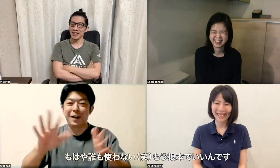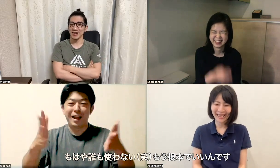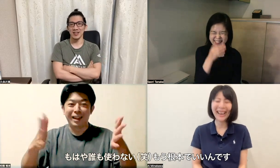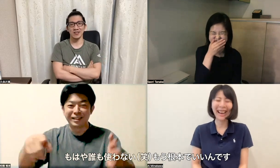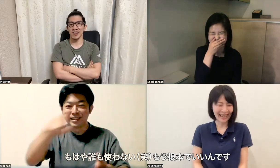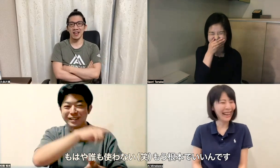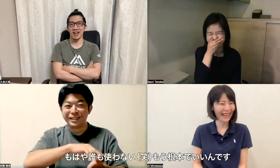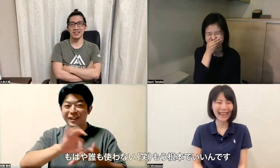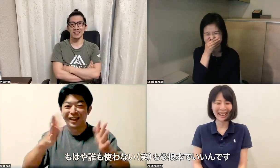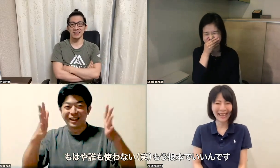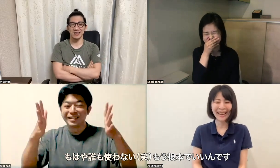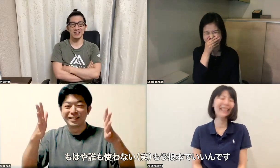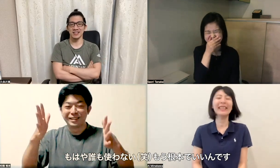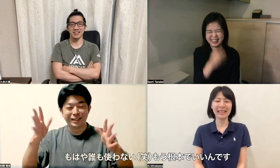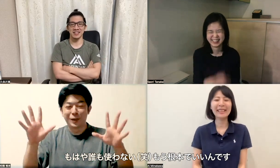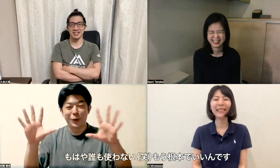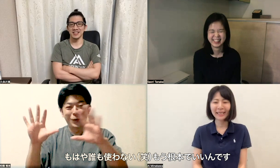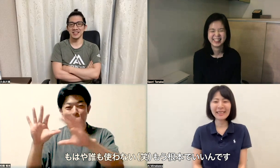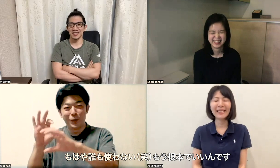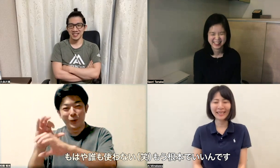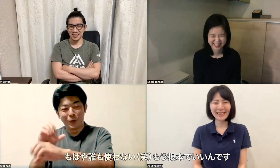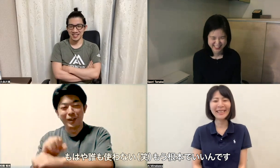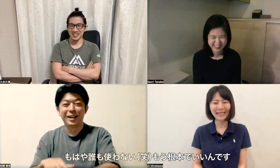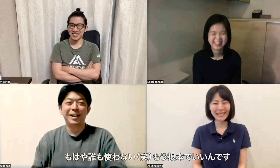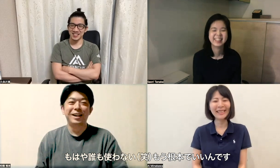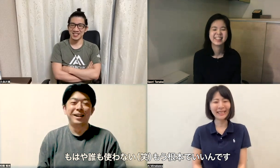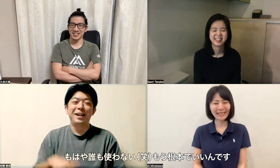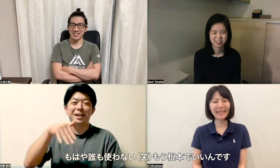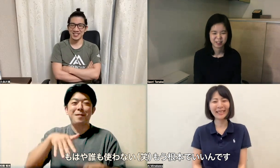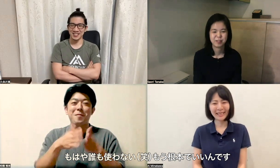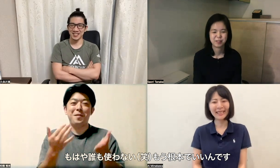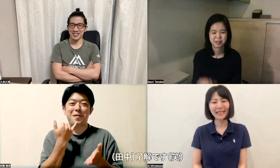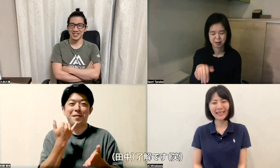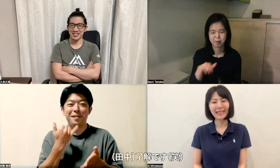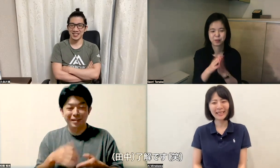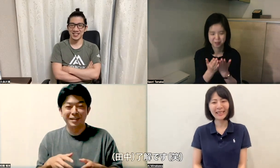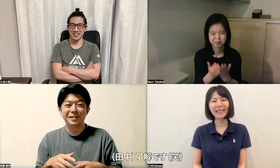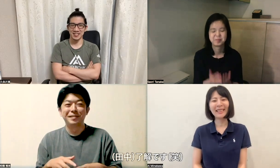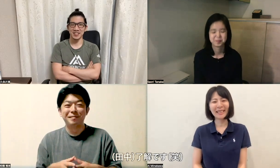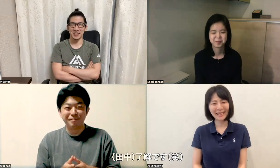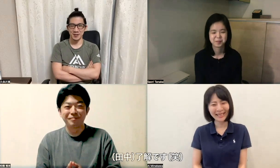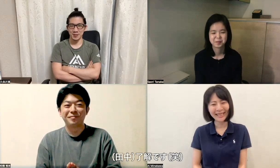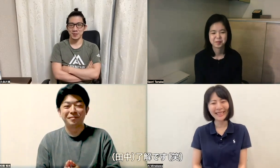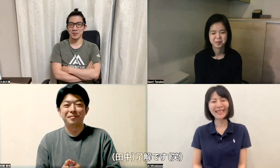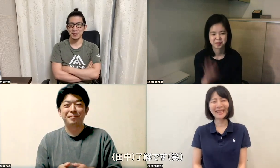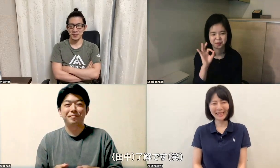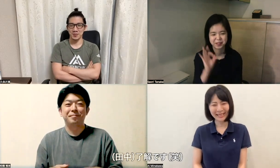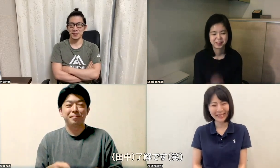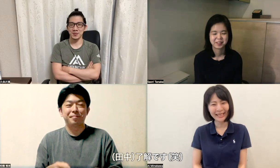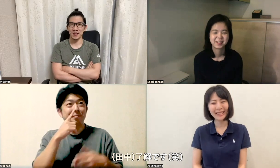No one uses this anymore! So Nemoto is fine. (ST) Understood! (KN) I'm currently in my 8th year of work as a teacher